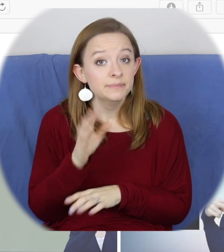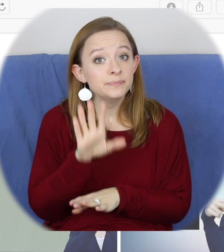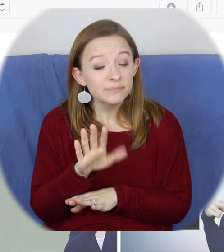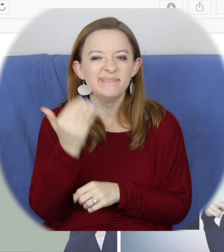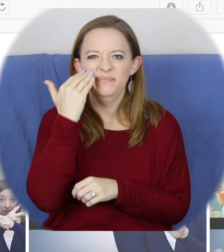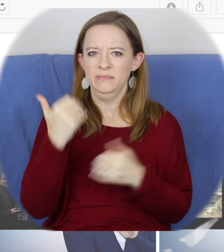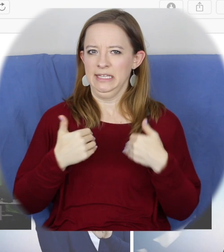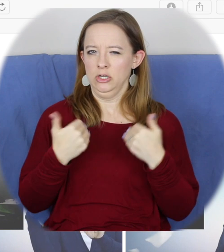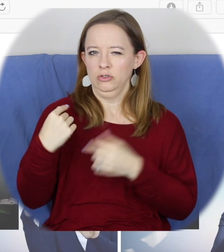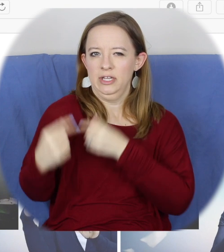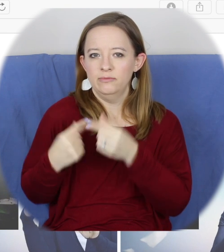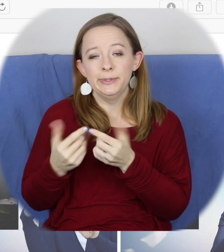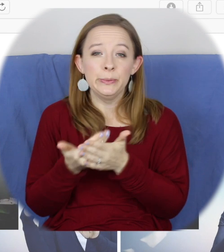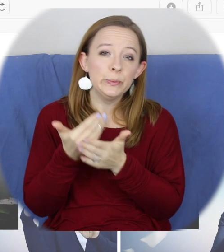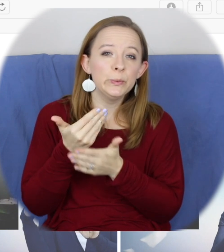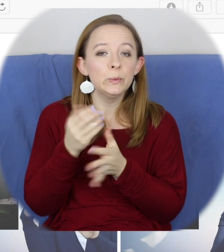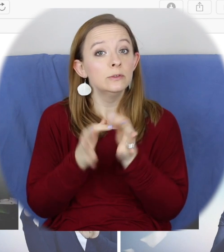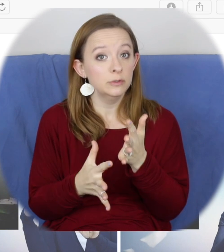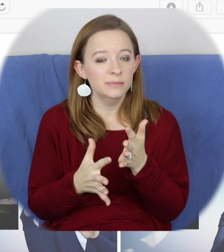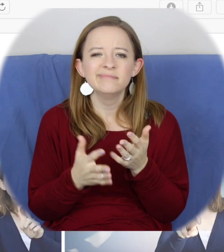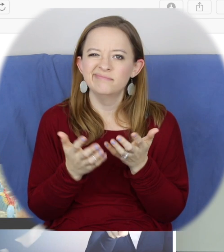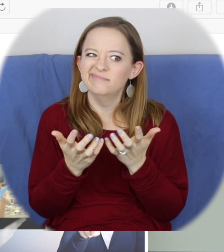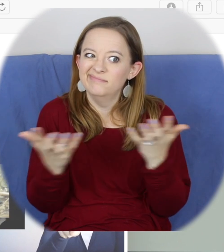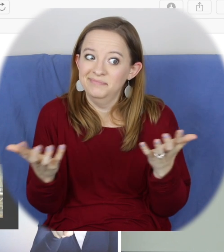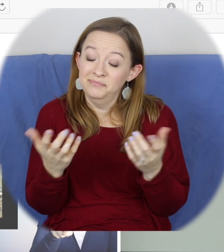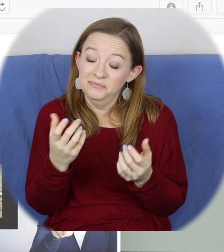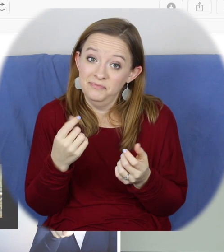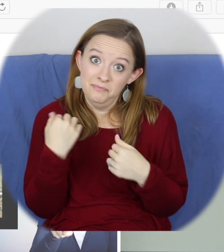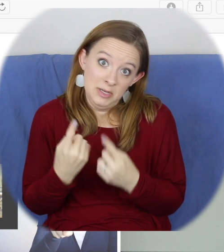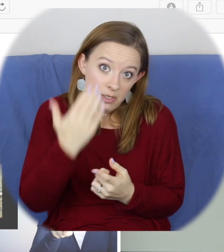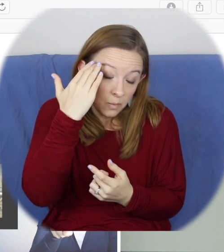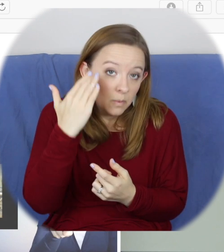I know that the younger generation, the newer generation of interpreters are pretty much, from what I know,